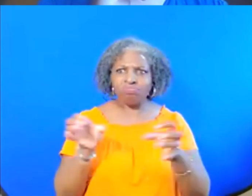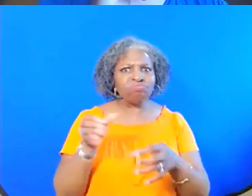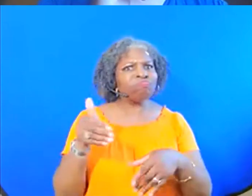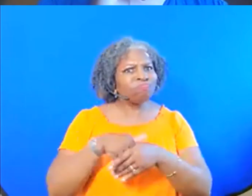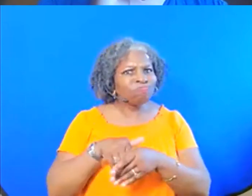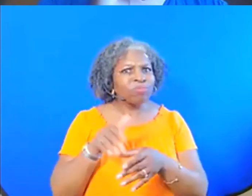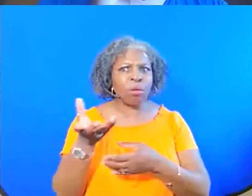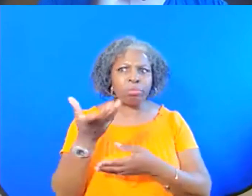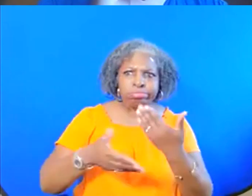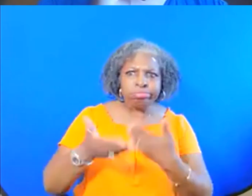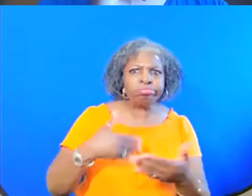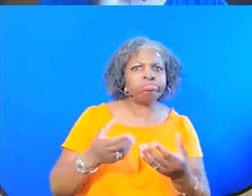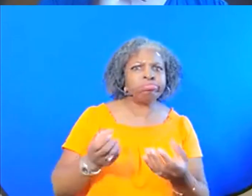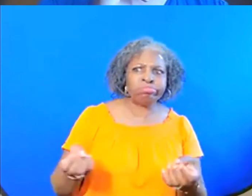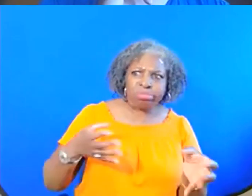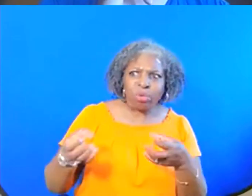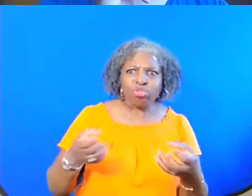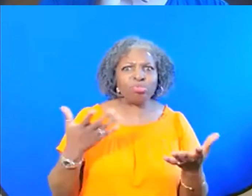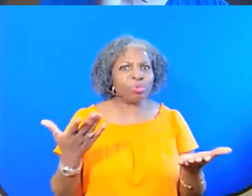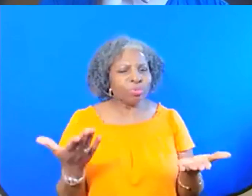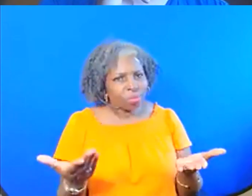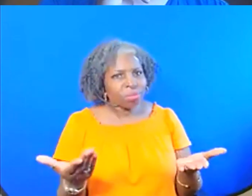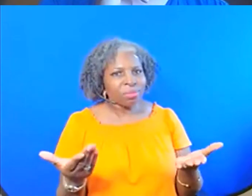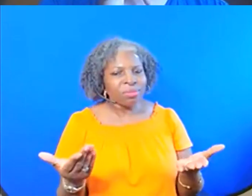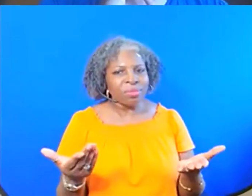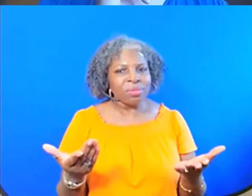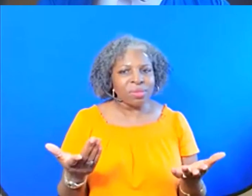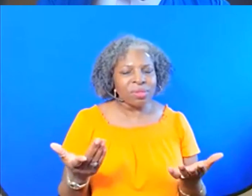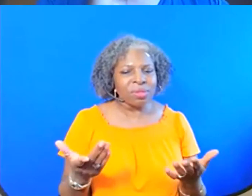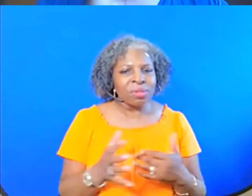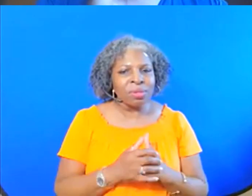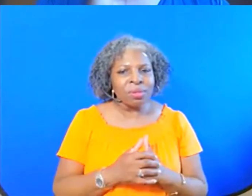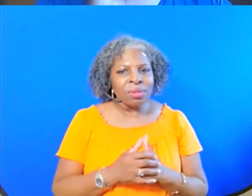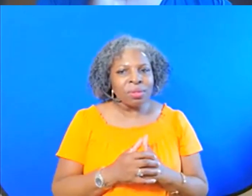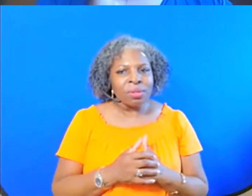If that answers your question, but I think there's a yeah, what we found in Sheppey, is that there's